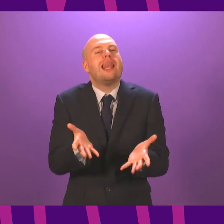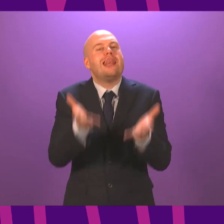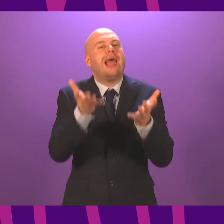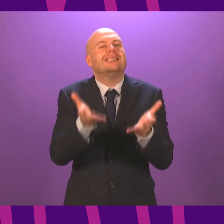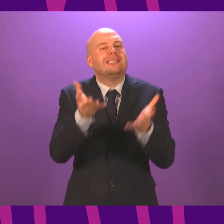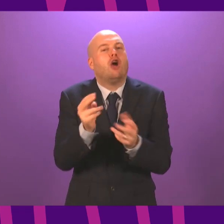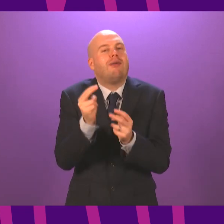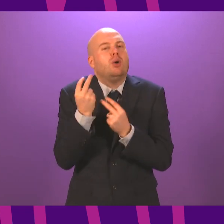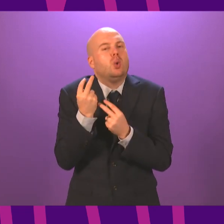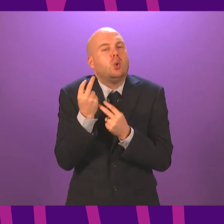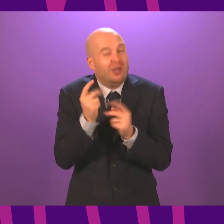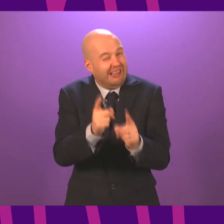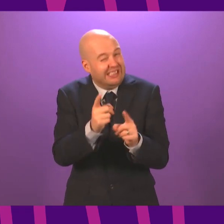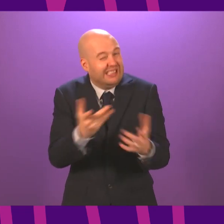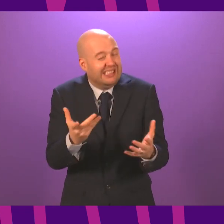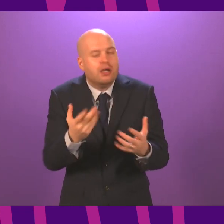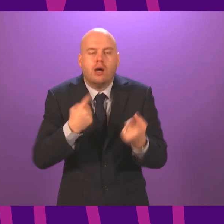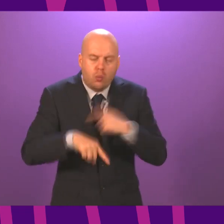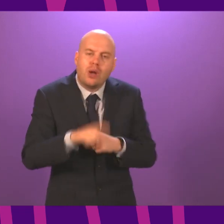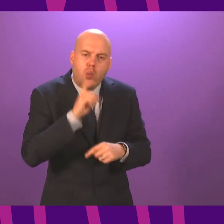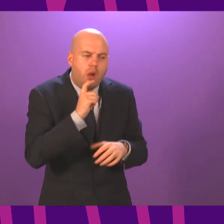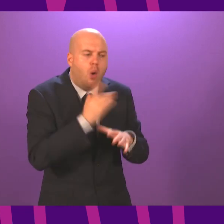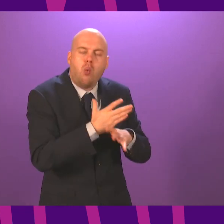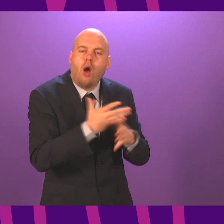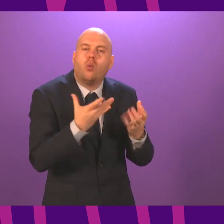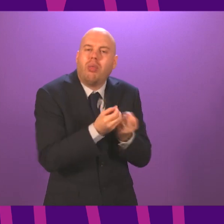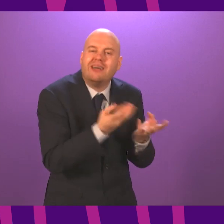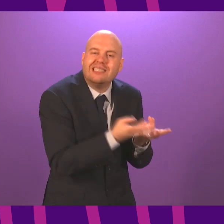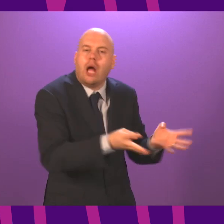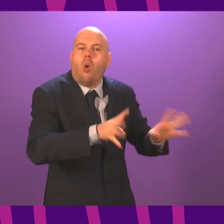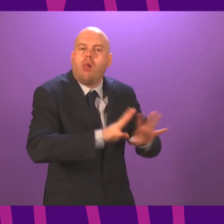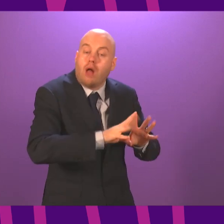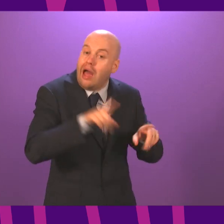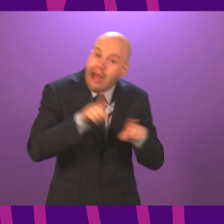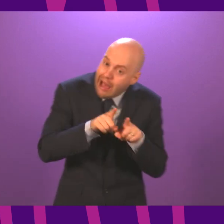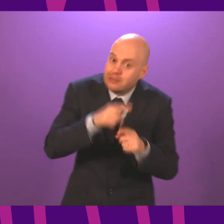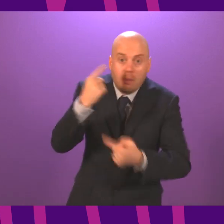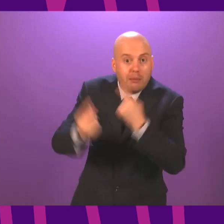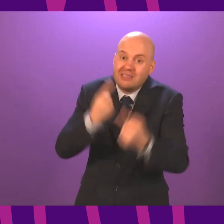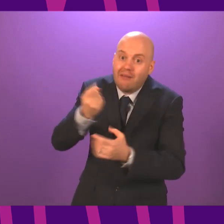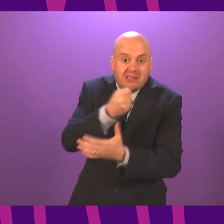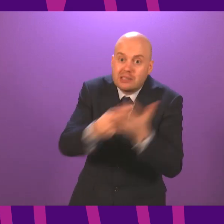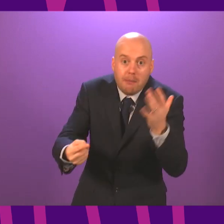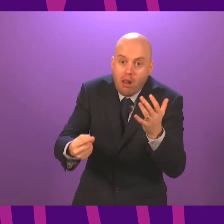We are working with stakeholders and users on the light-touch review process to make sure that we get it right. When we say “light touch”, we genuinely mean that. We will get the